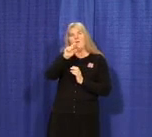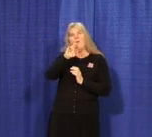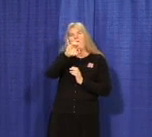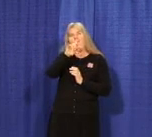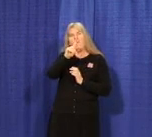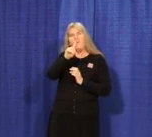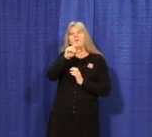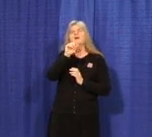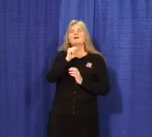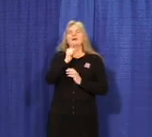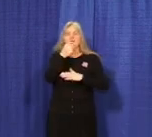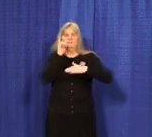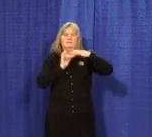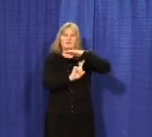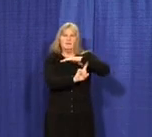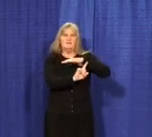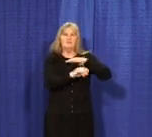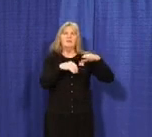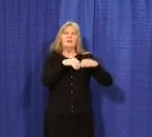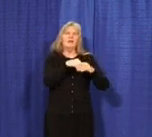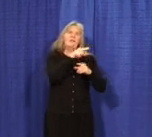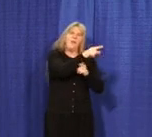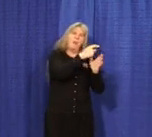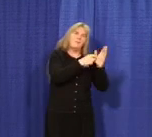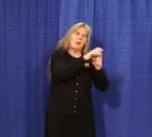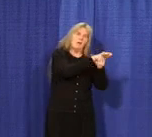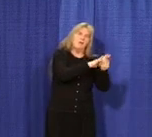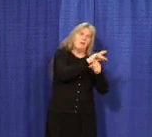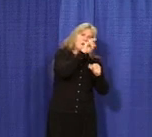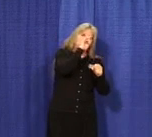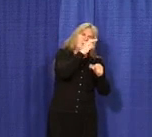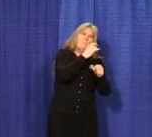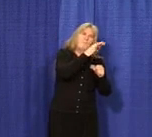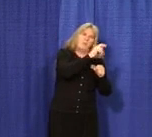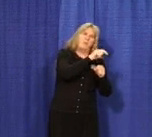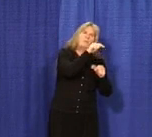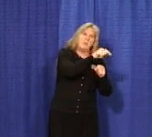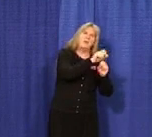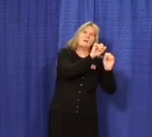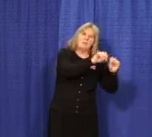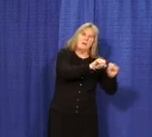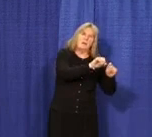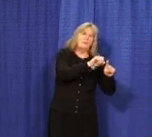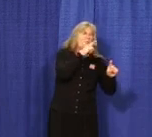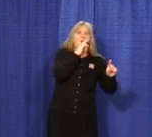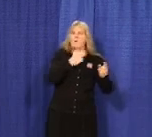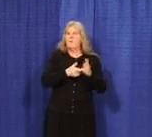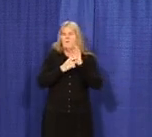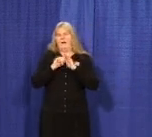gold camp rather than at Whitehorse. This is part of Victoria gold's comprehensive plan which has